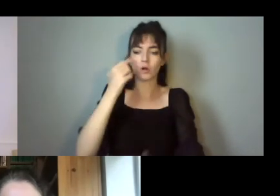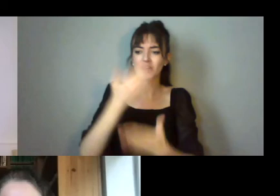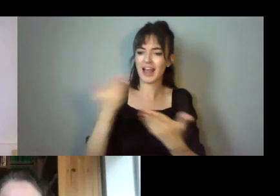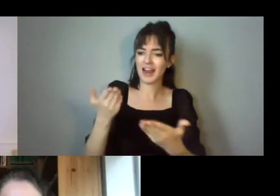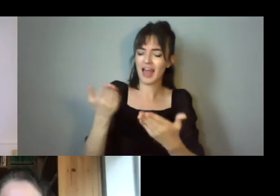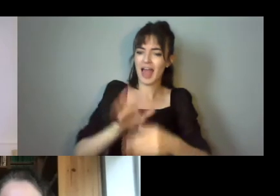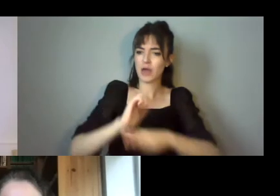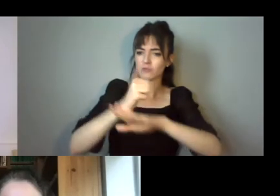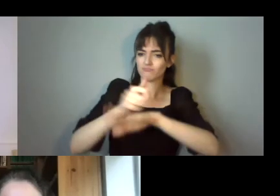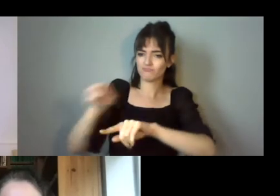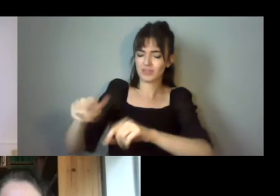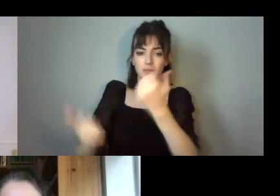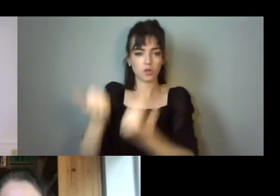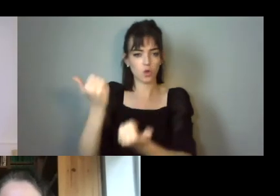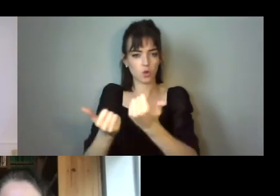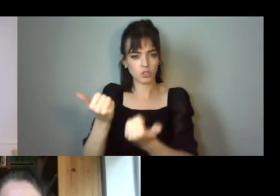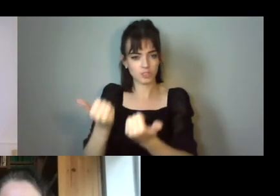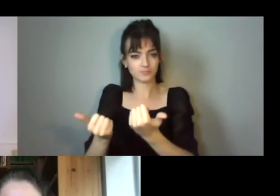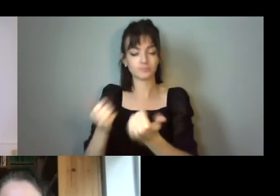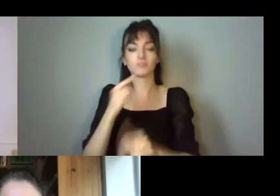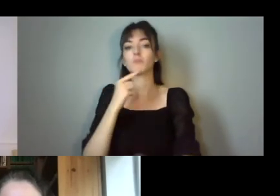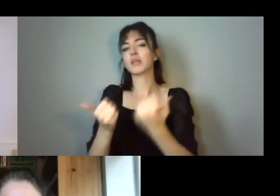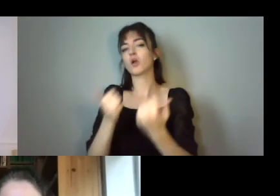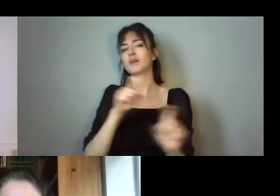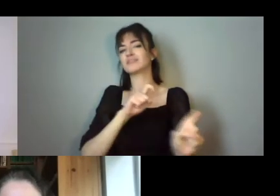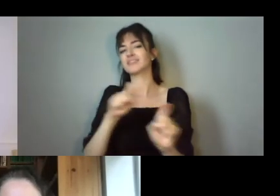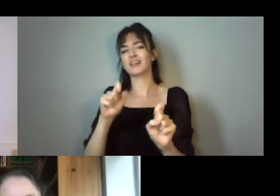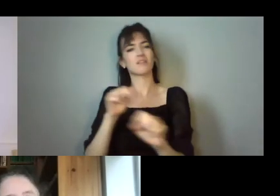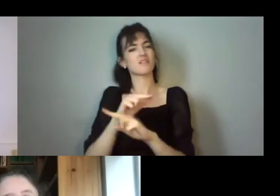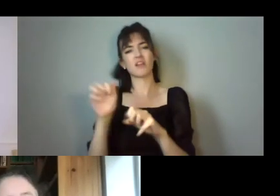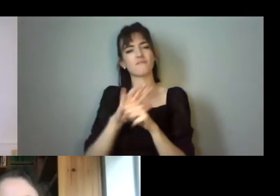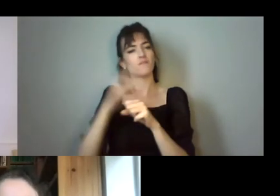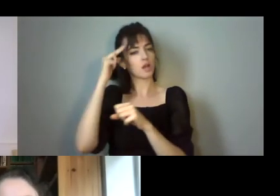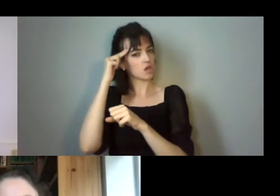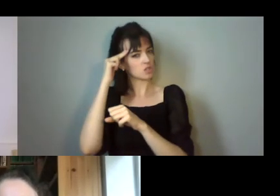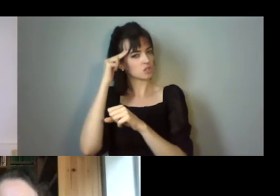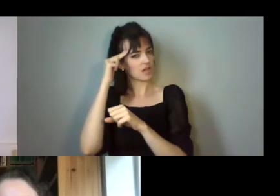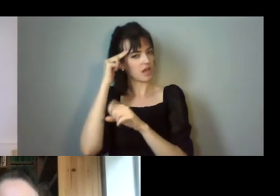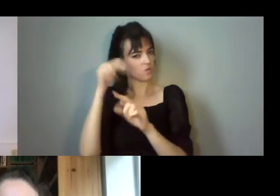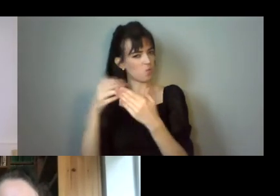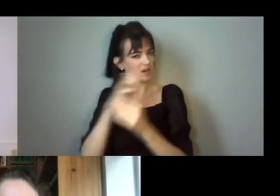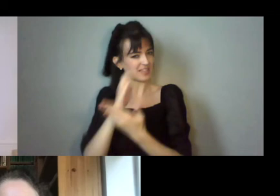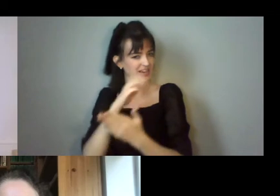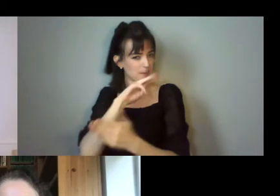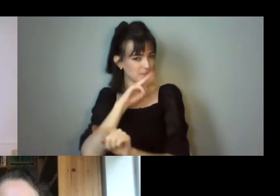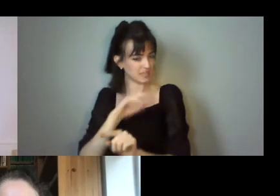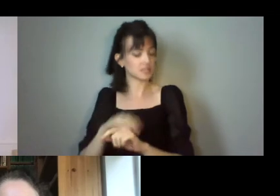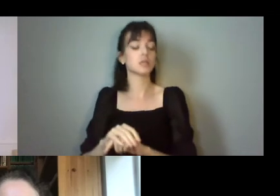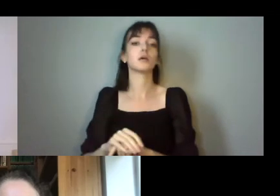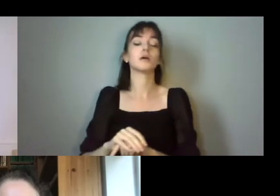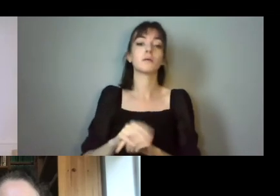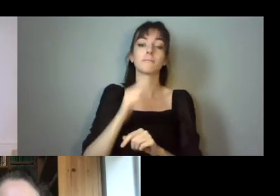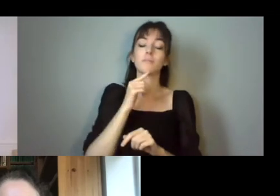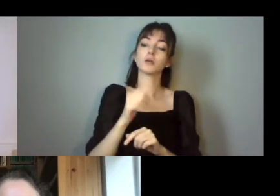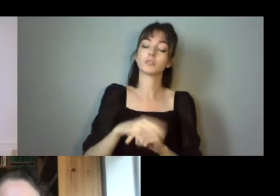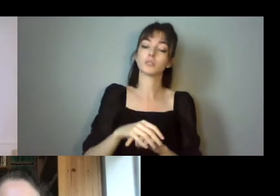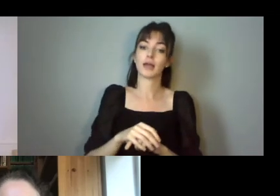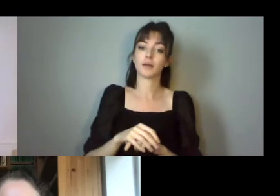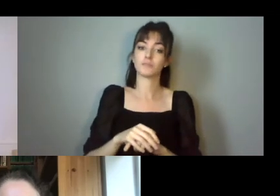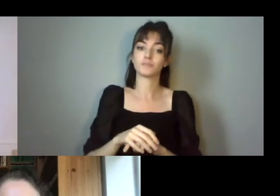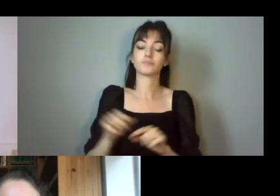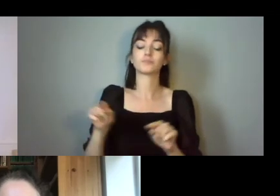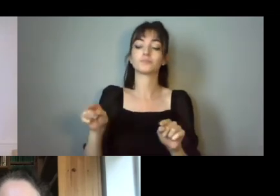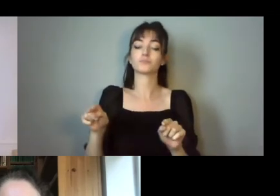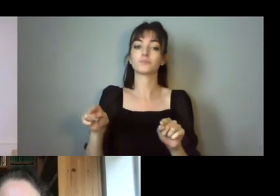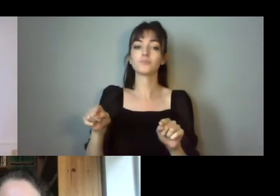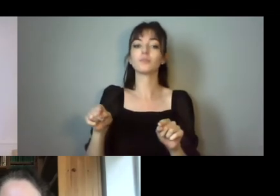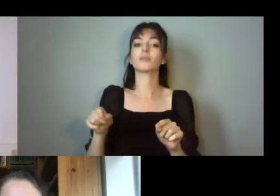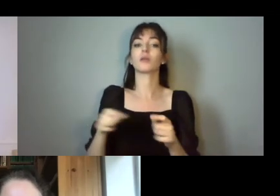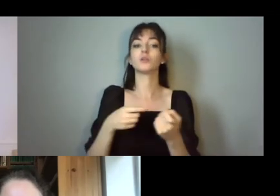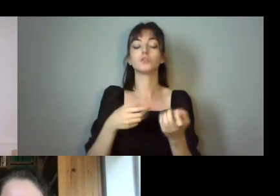the courts are still not completely understanding, so you may still have the thing is they don't have